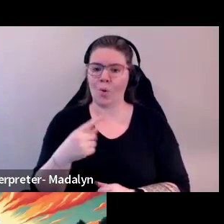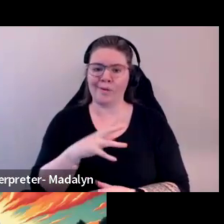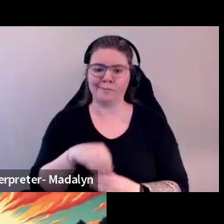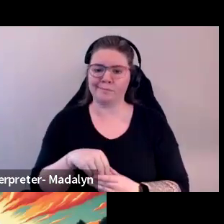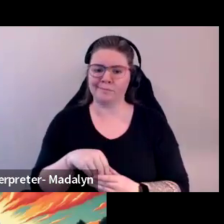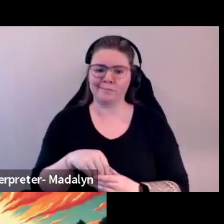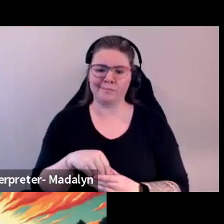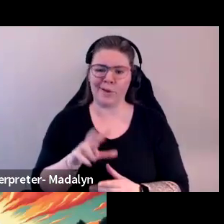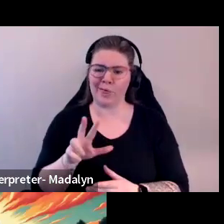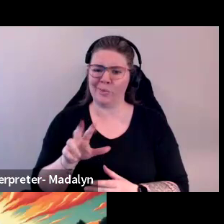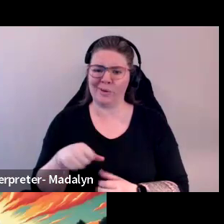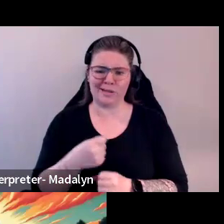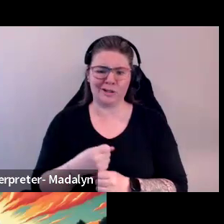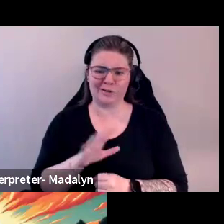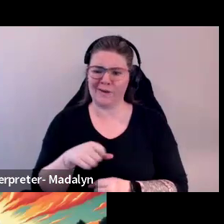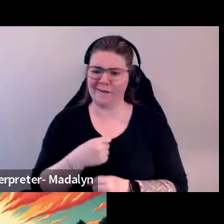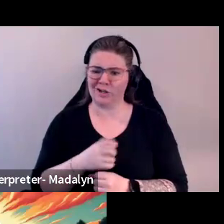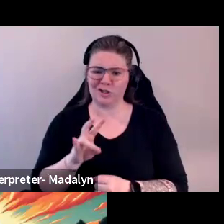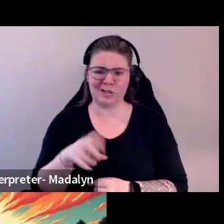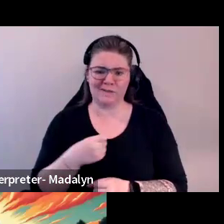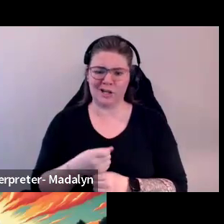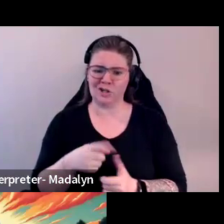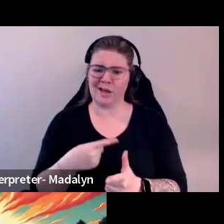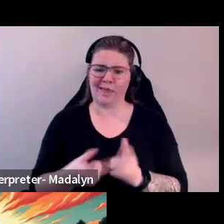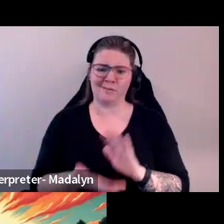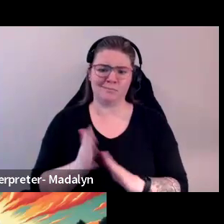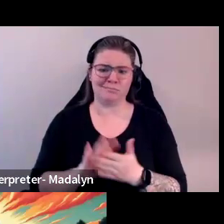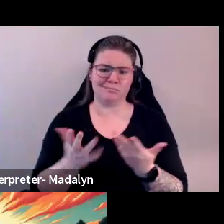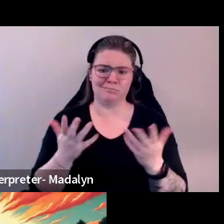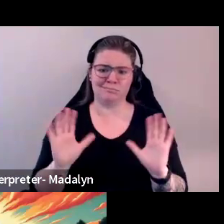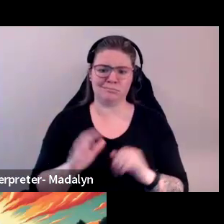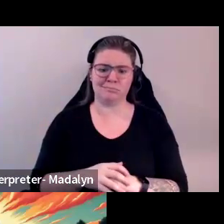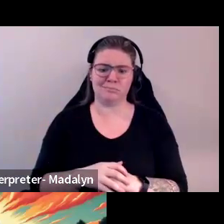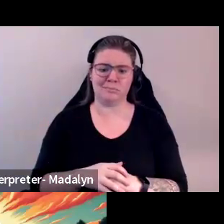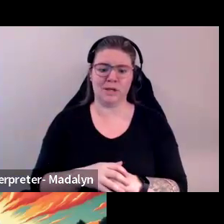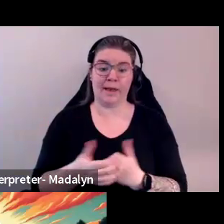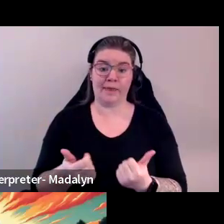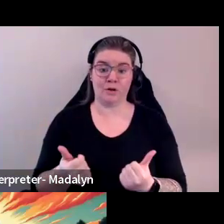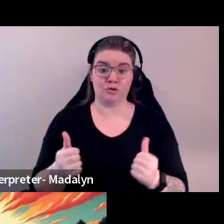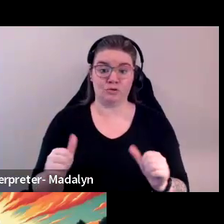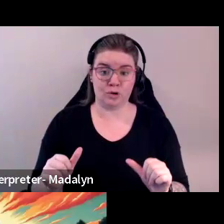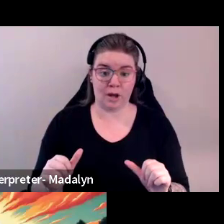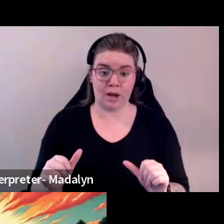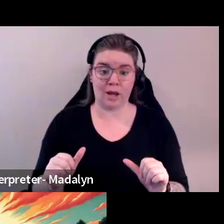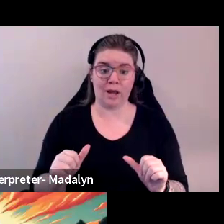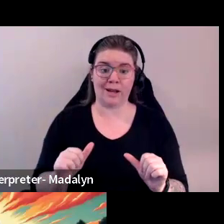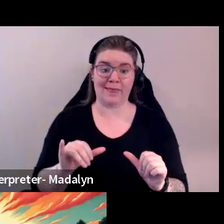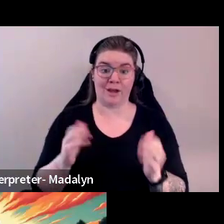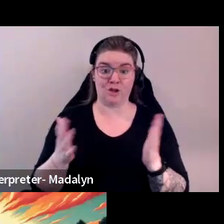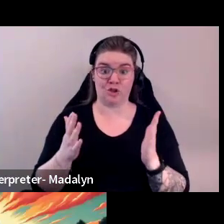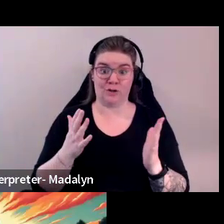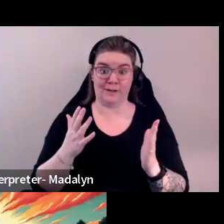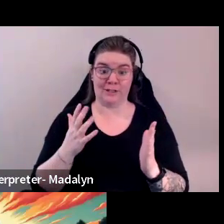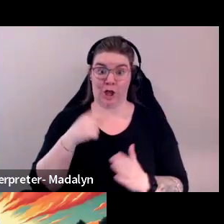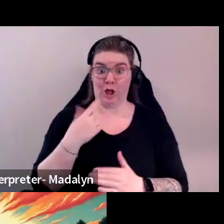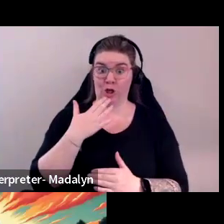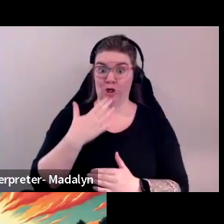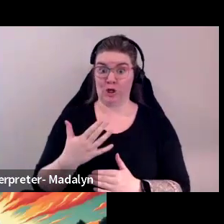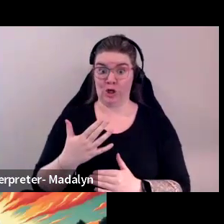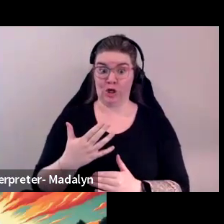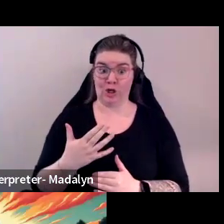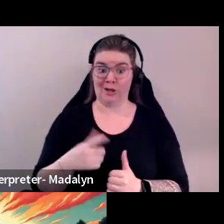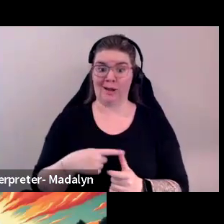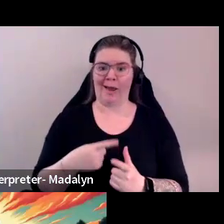Tom Olin: 5, or 7 years, and then they'll sell. That's they're they're trying to make make it. They're trying to make that service look really good, so they can sell it to someone else.